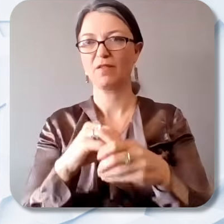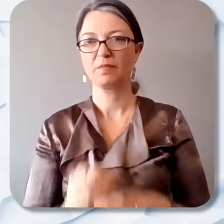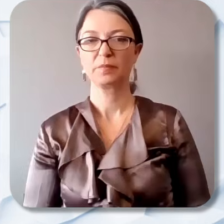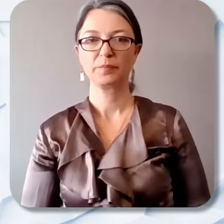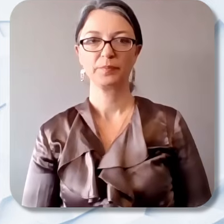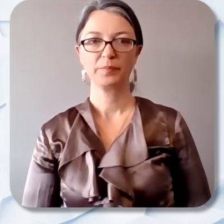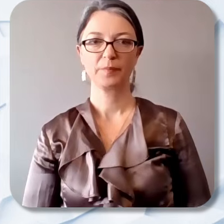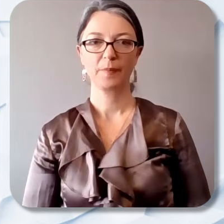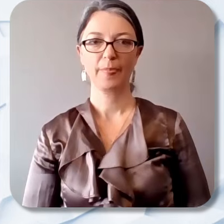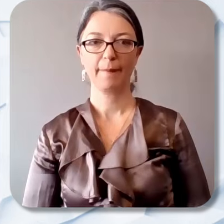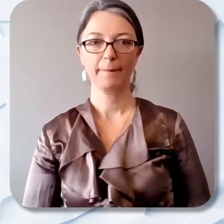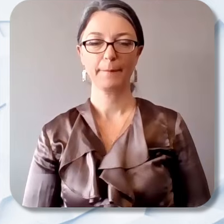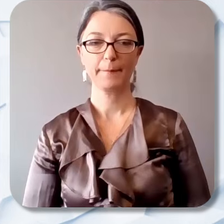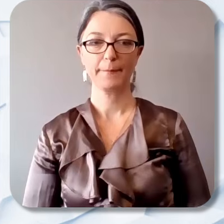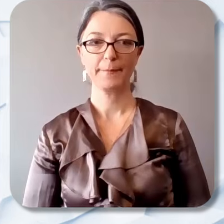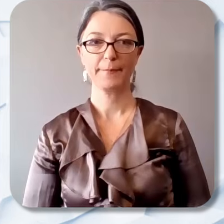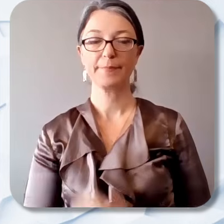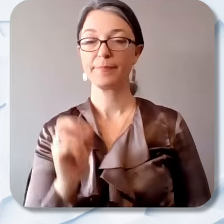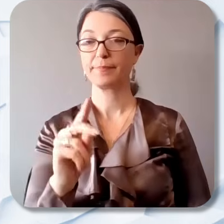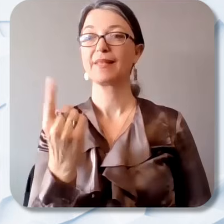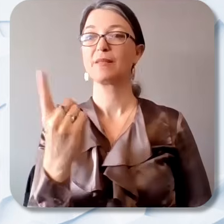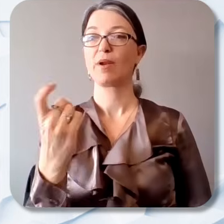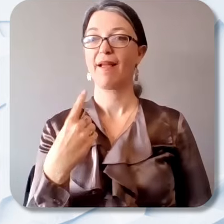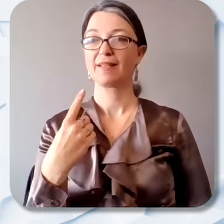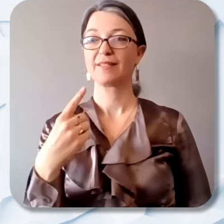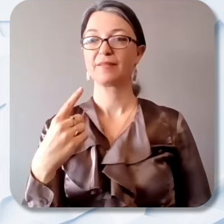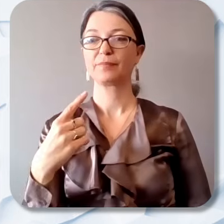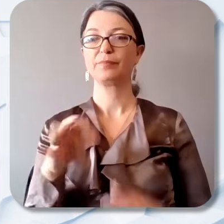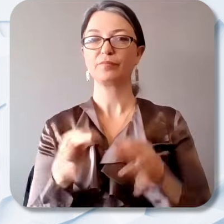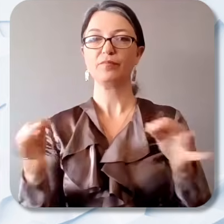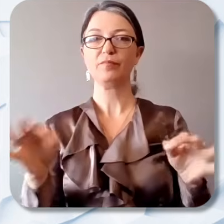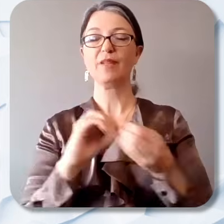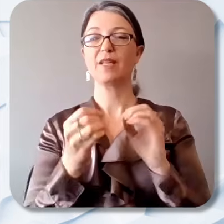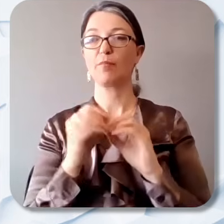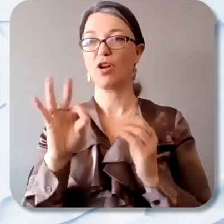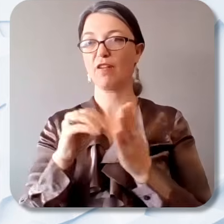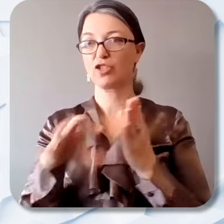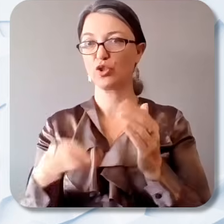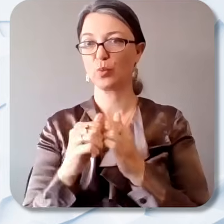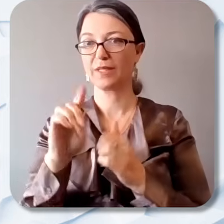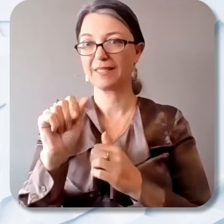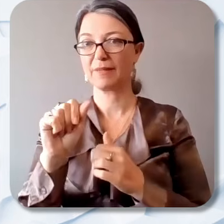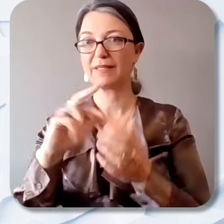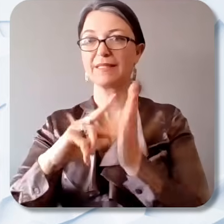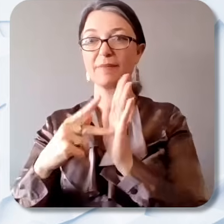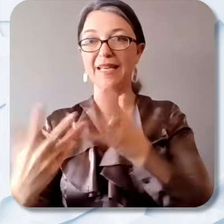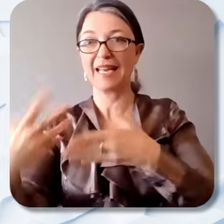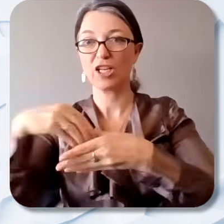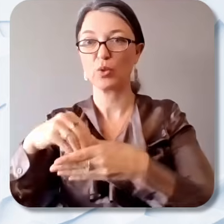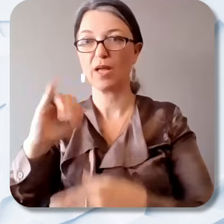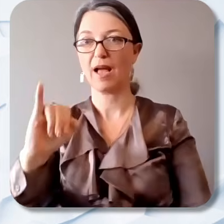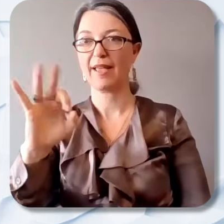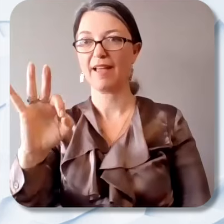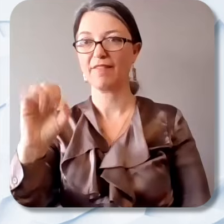So somebody asked, does the phrase number of students with disabilities include IFSP?